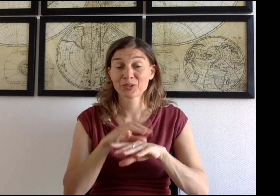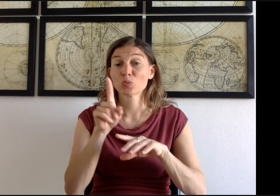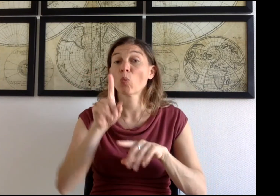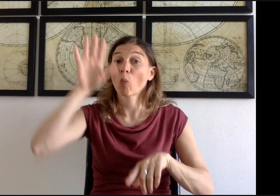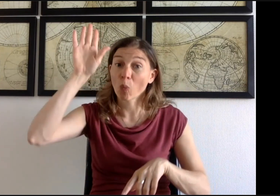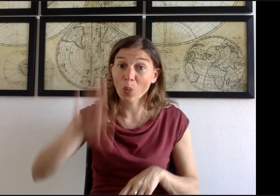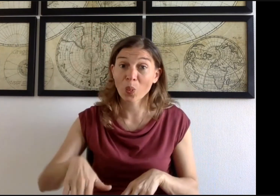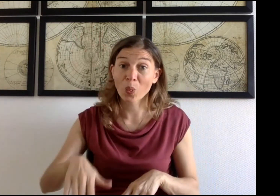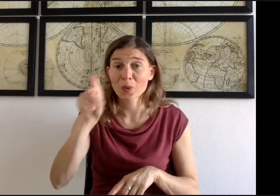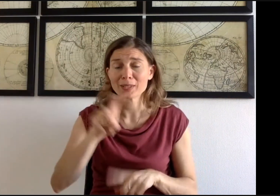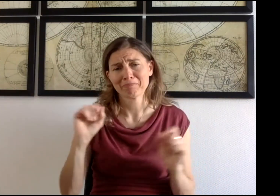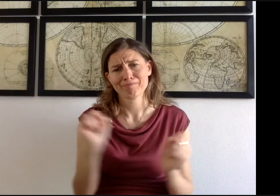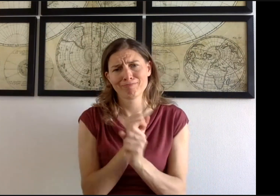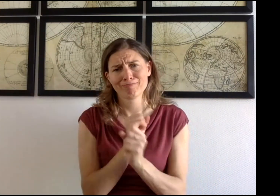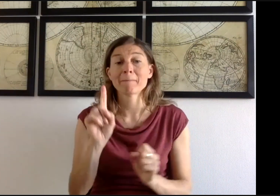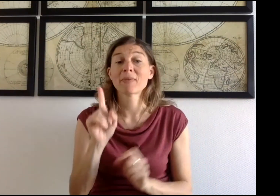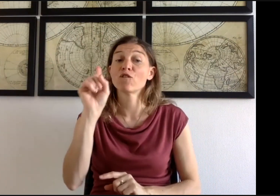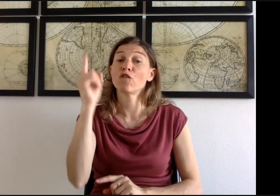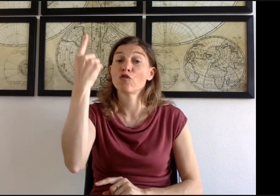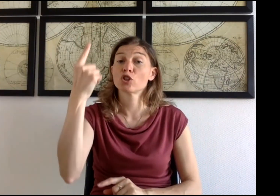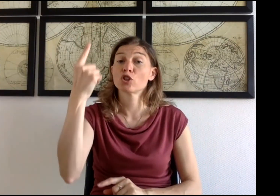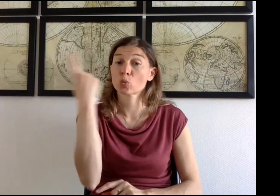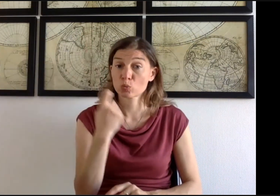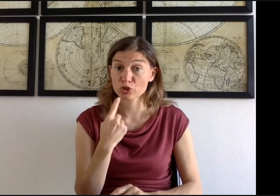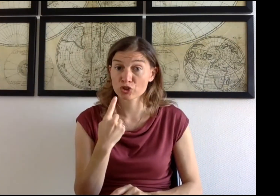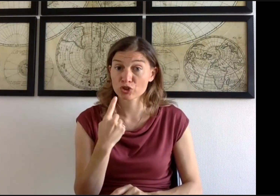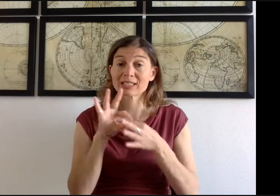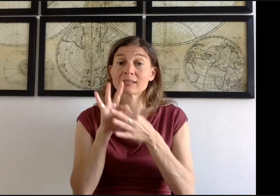The first question we received was regarding accessibility.